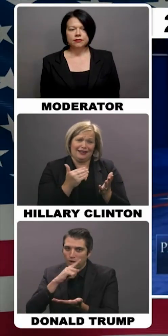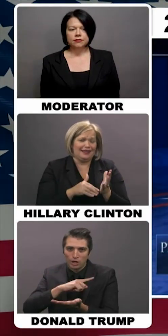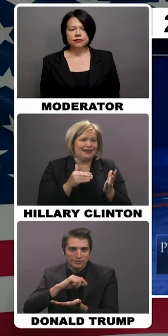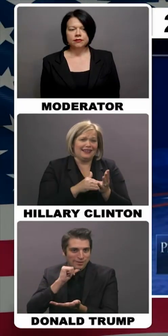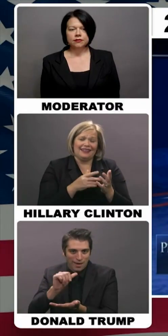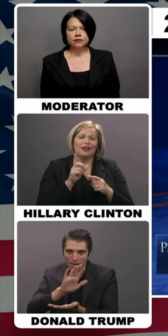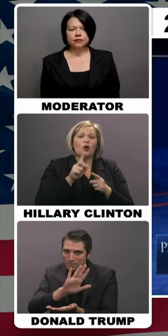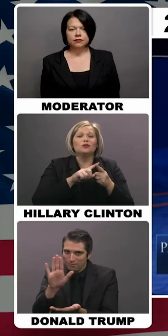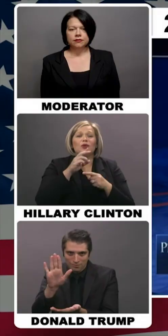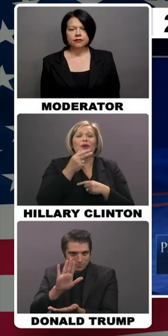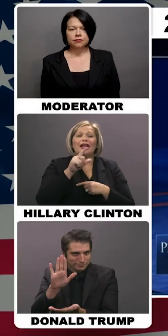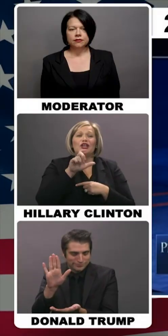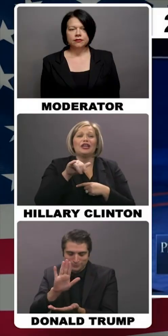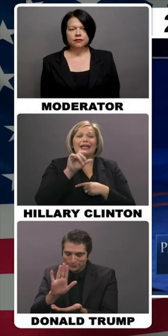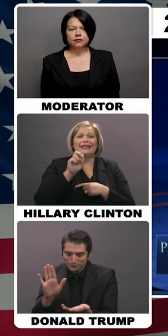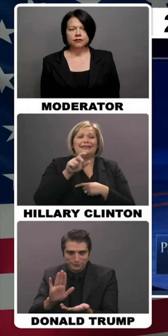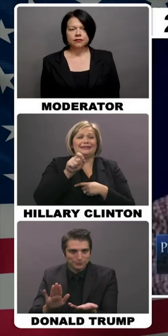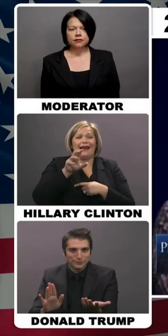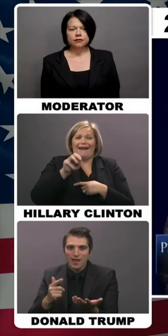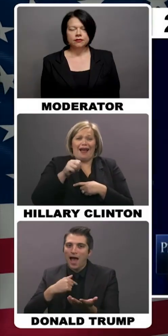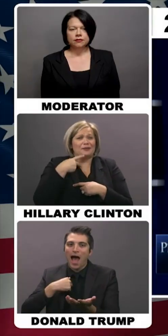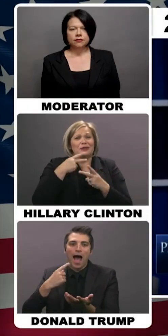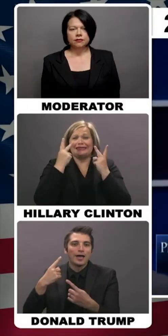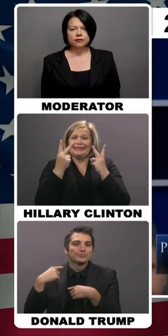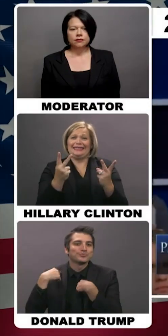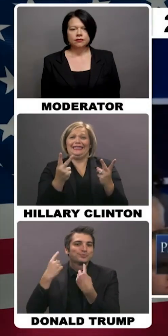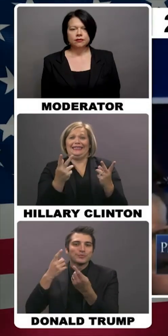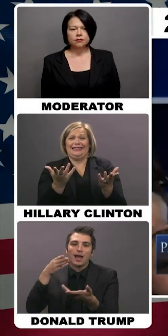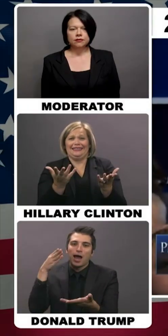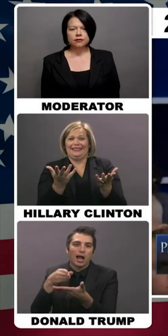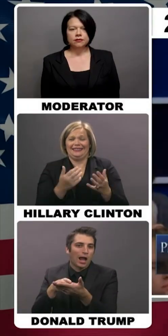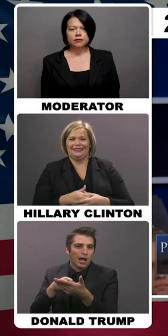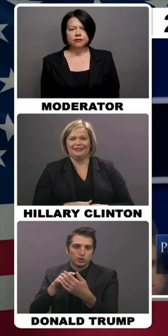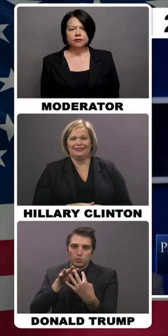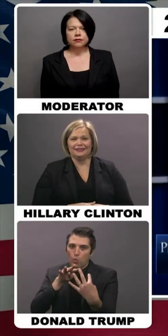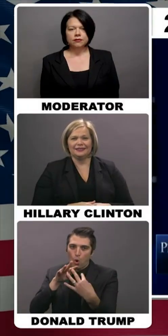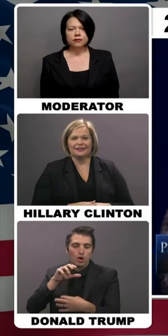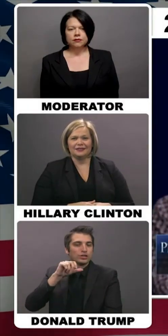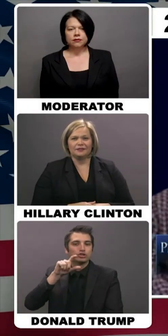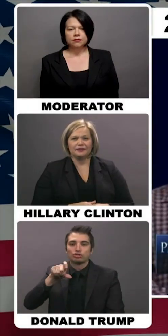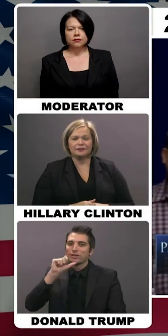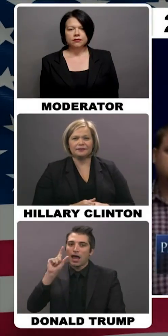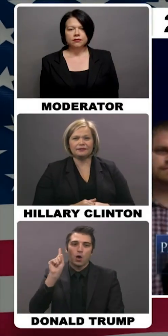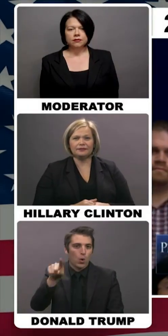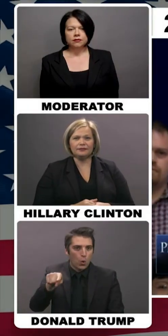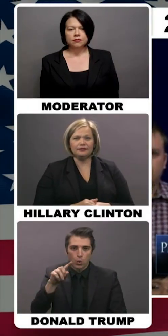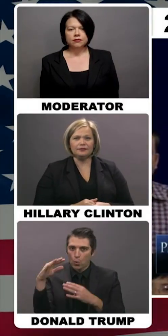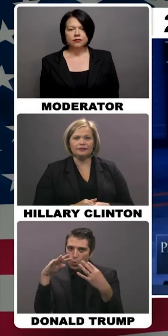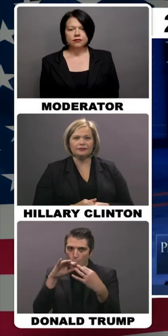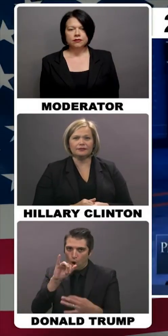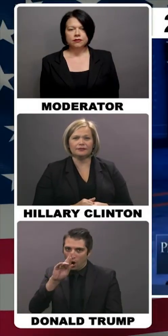Comment against, and you can see it. I was against the war in Iraq has not been debunked and you voted for it and you shouldn't have. Well, I just